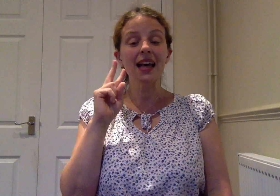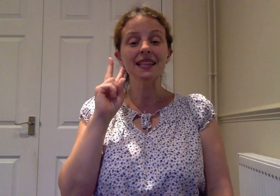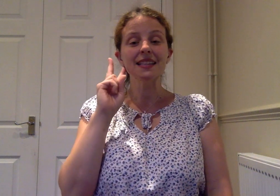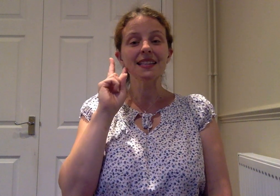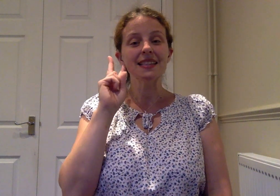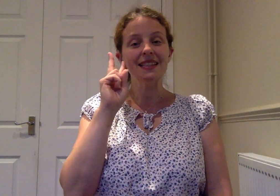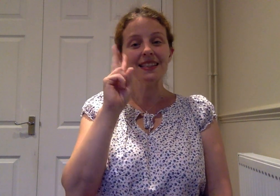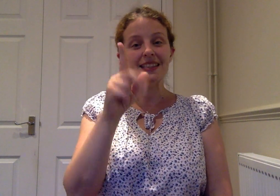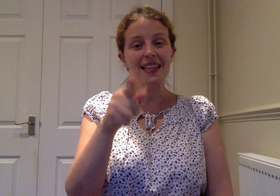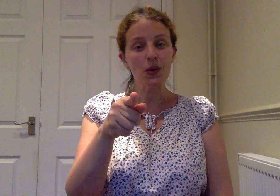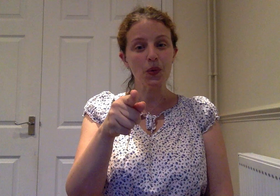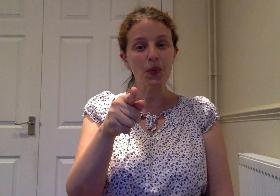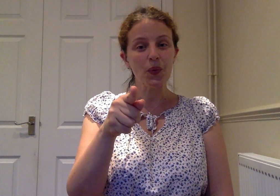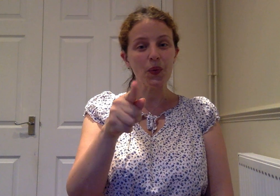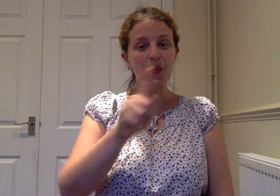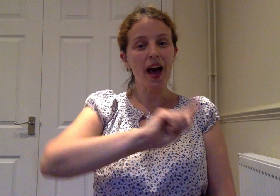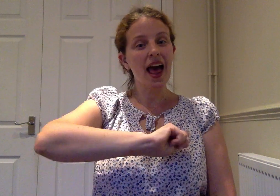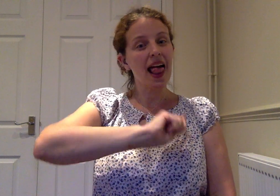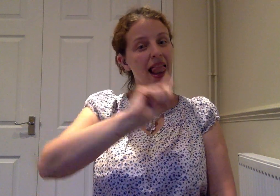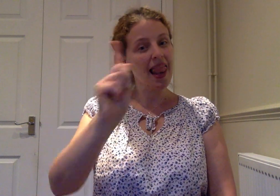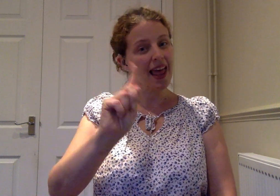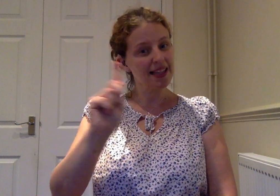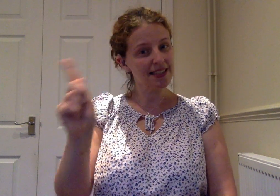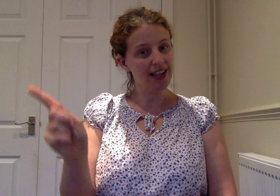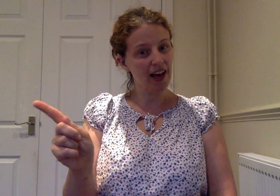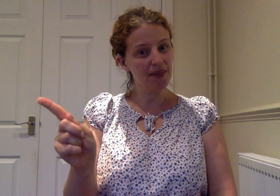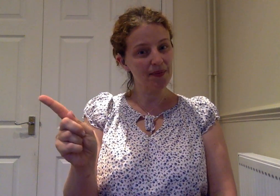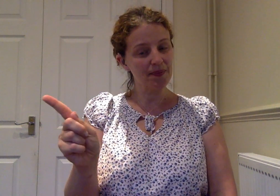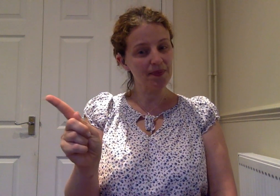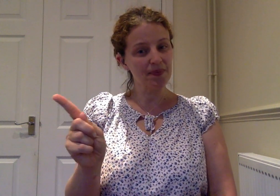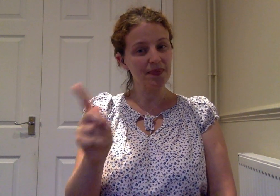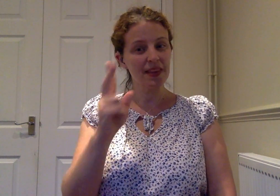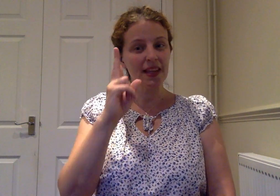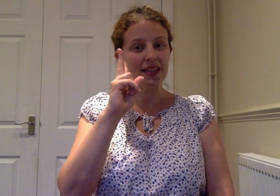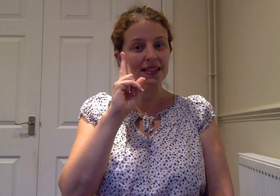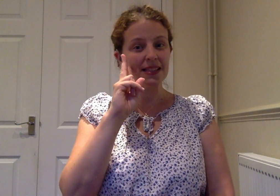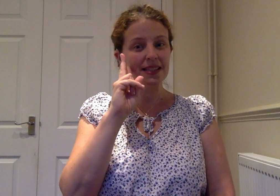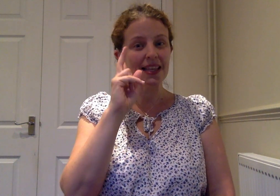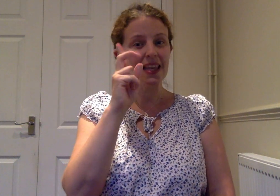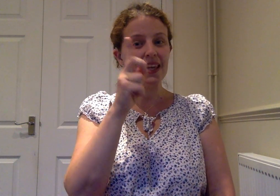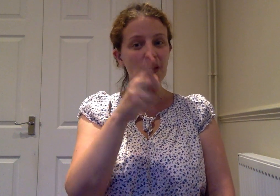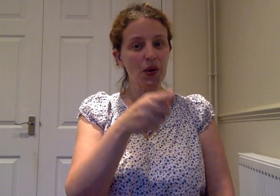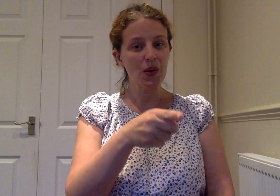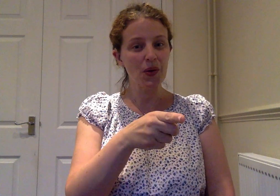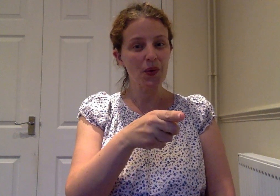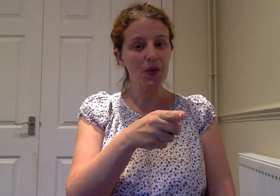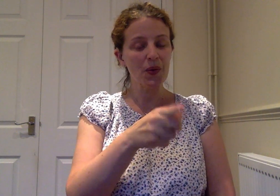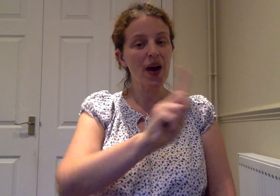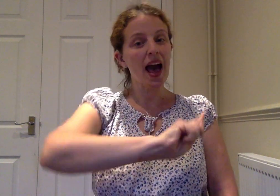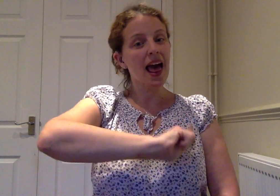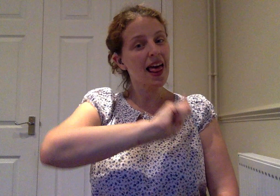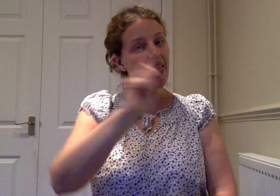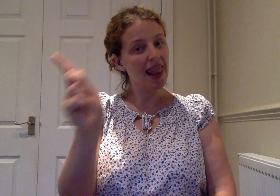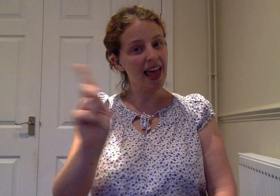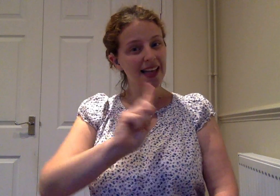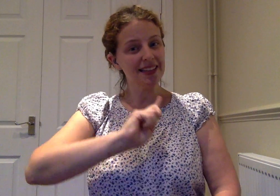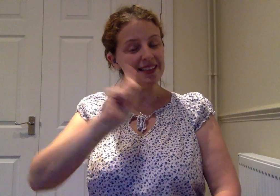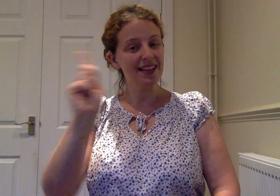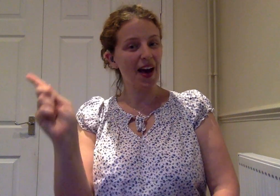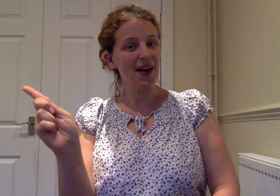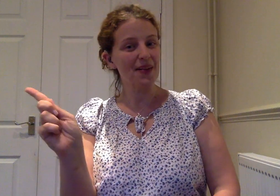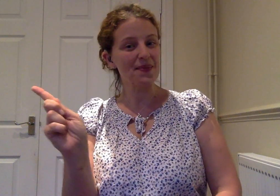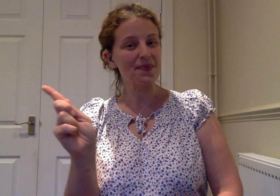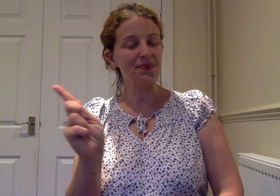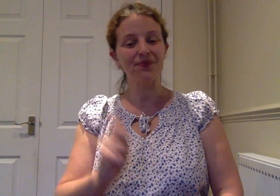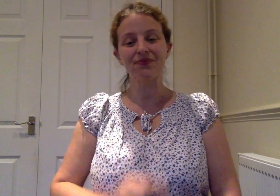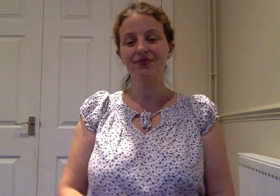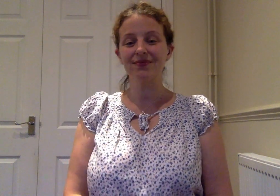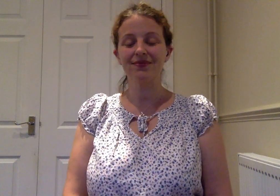See you later.